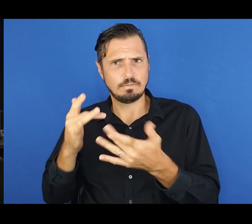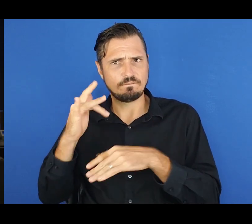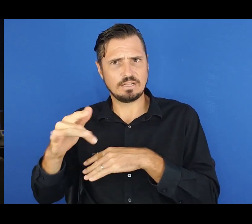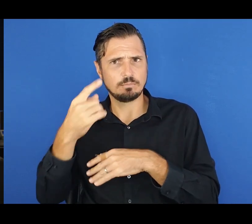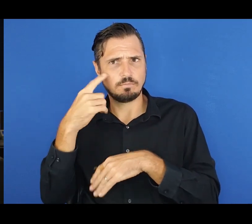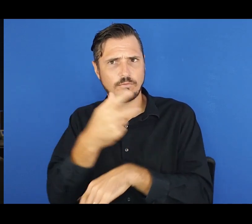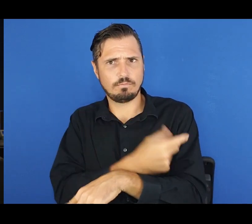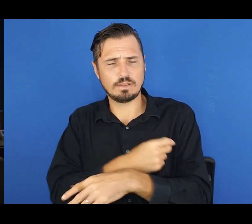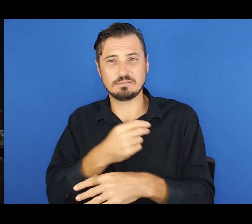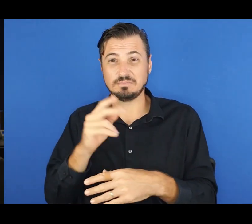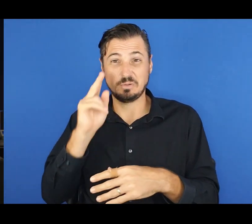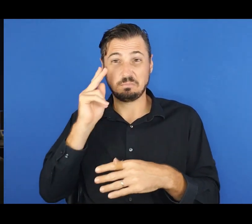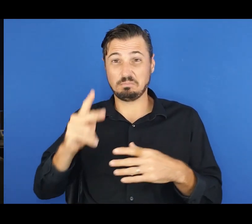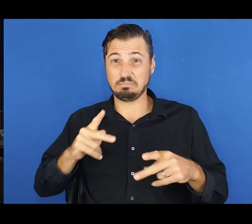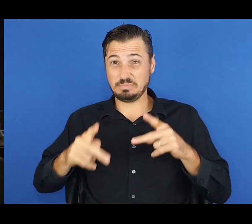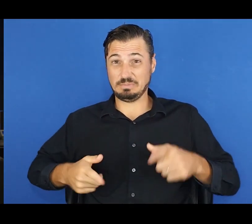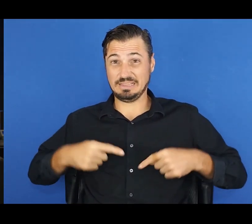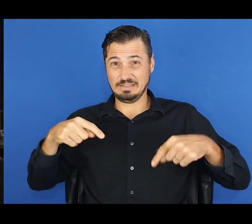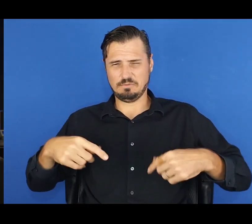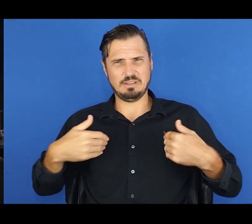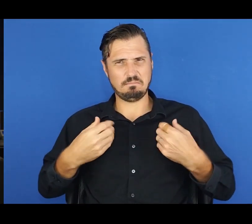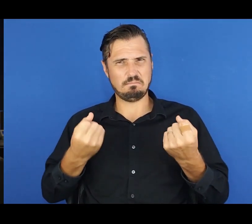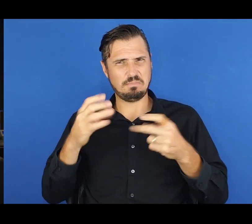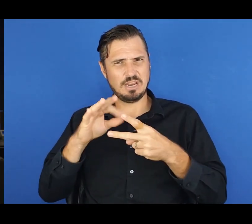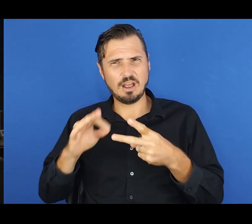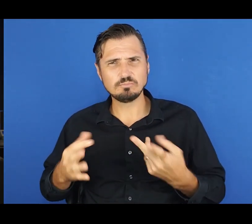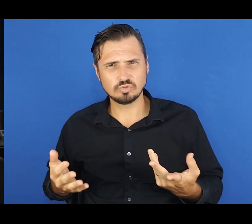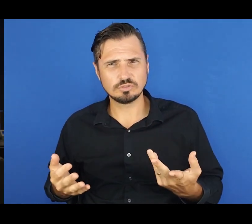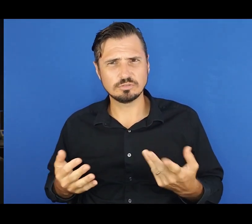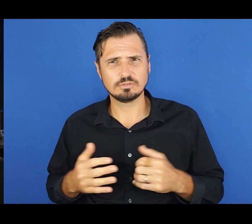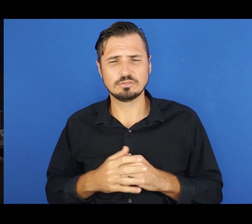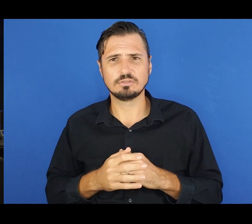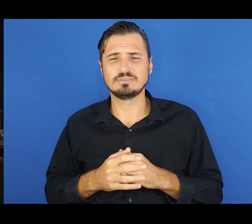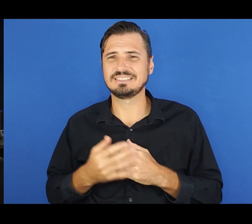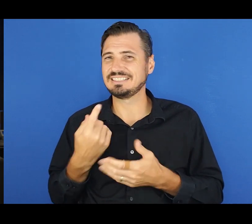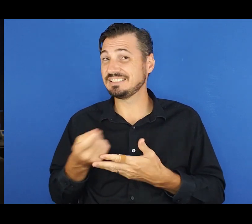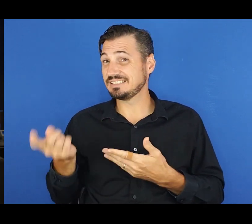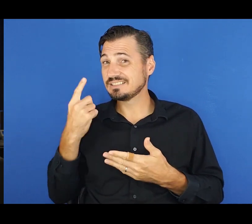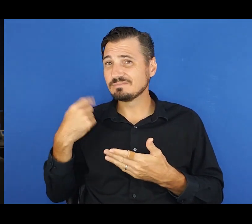Finally, we did see an increase in cases at the end of last week.